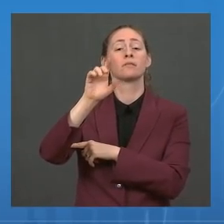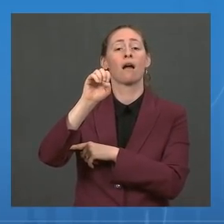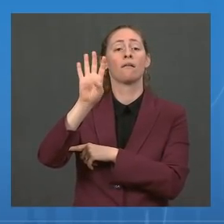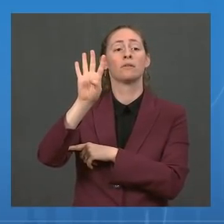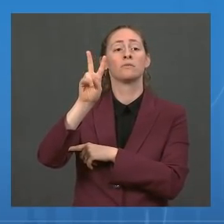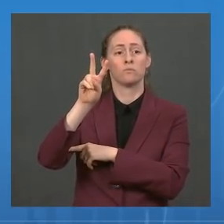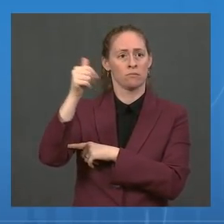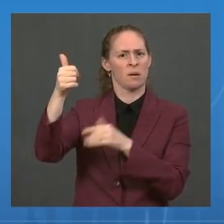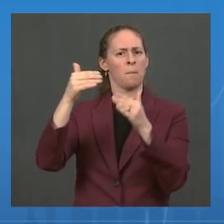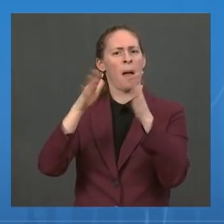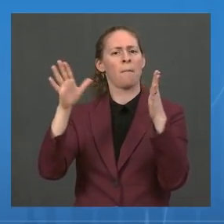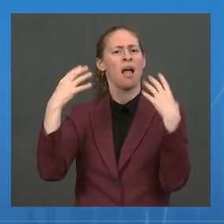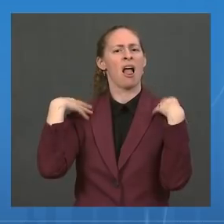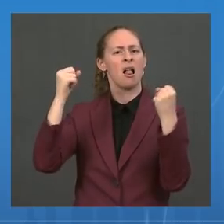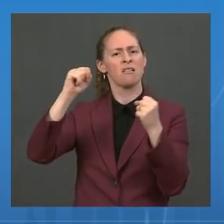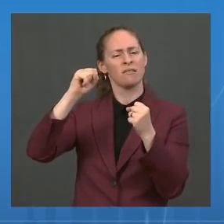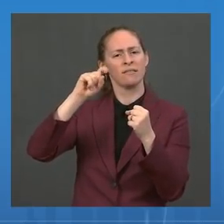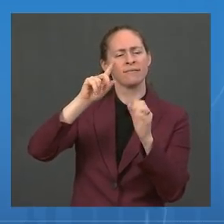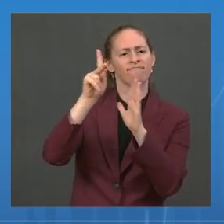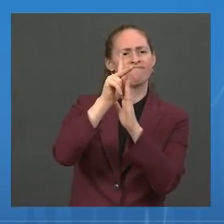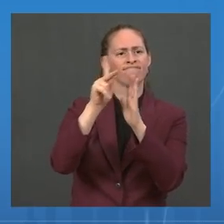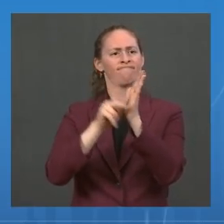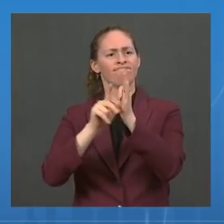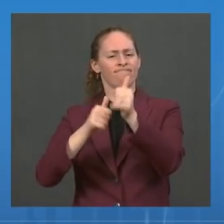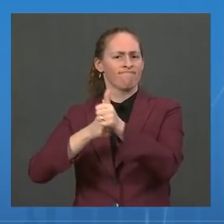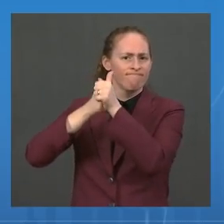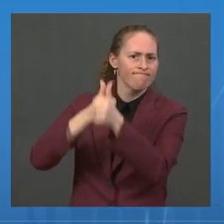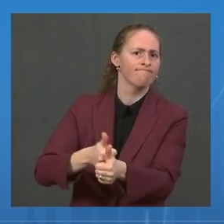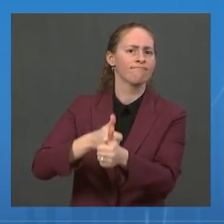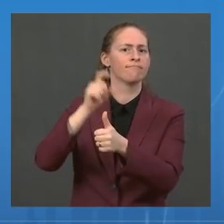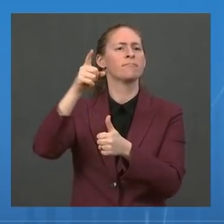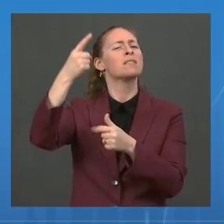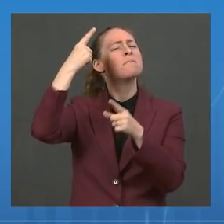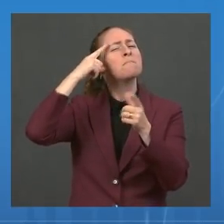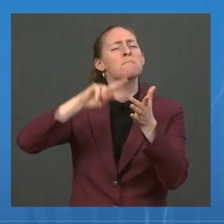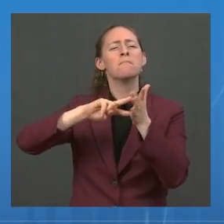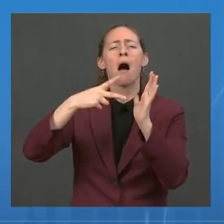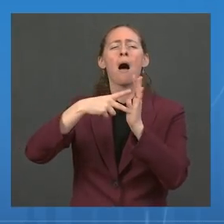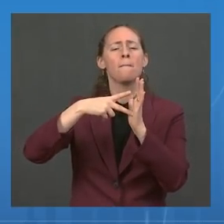decreasing the amount of crowding. Certainly, it will be one strategy to decrease